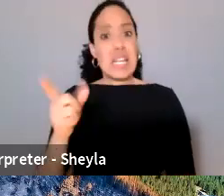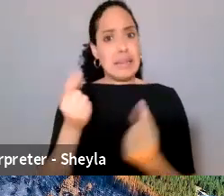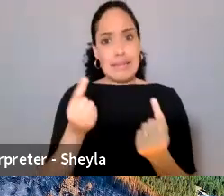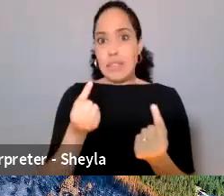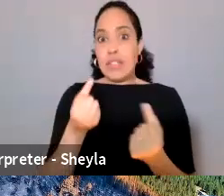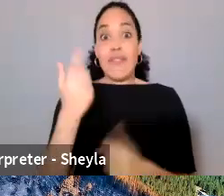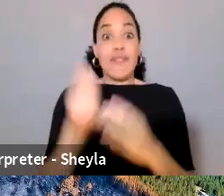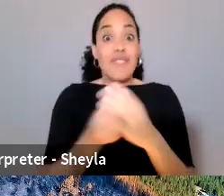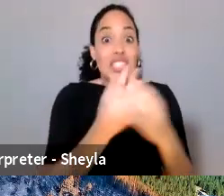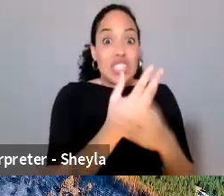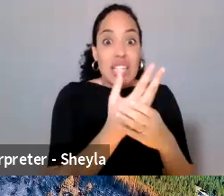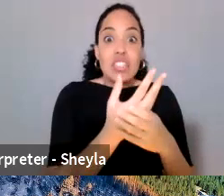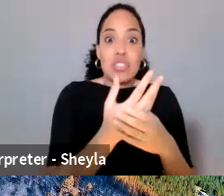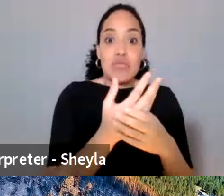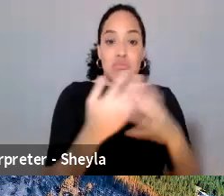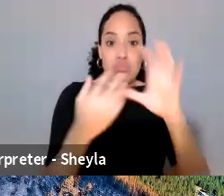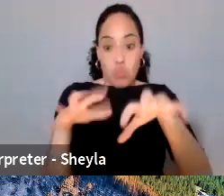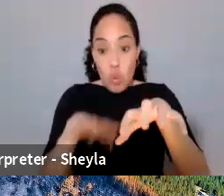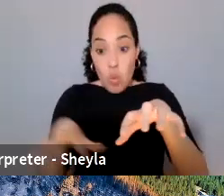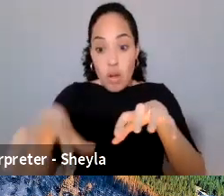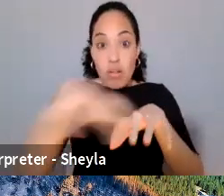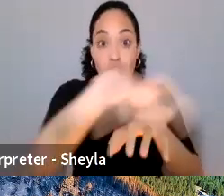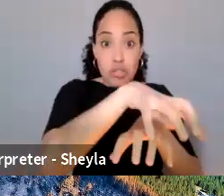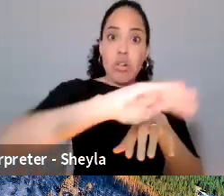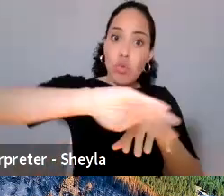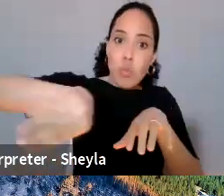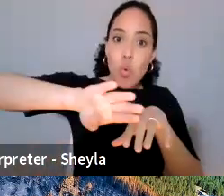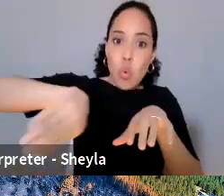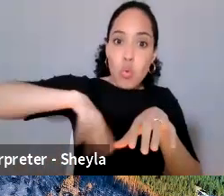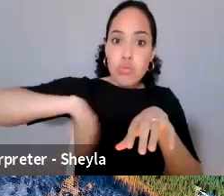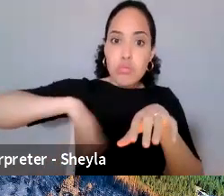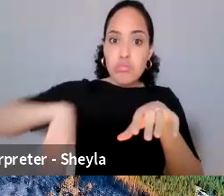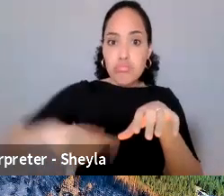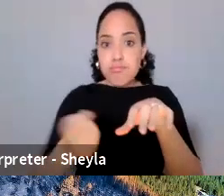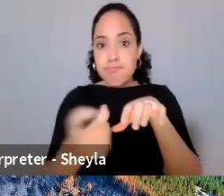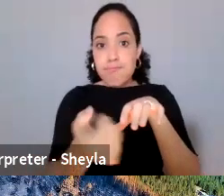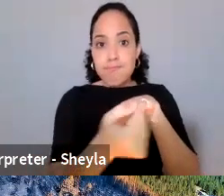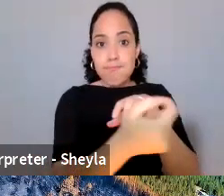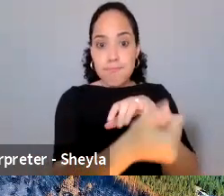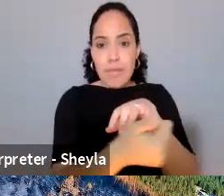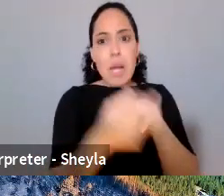still you can see he still has a number of trees around his structure some people think creating